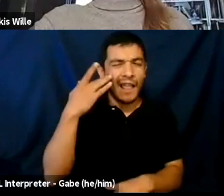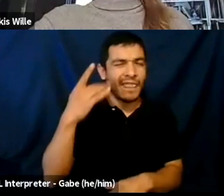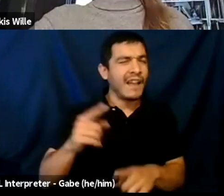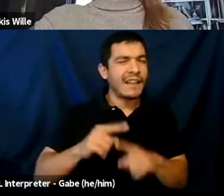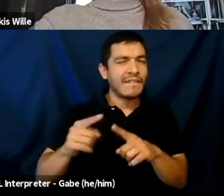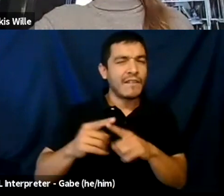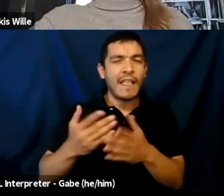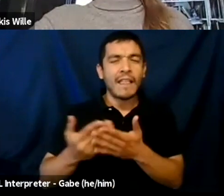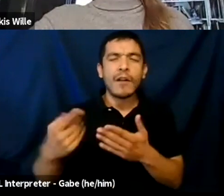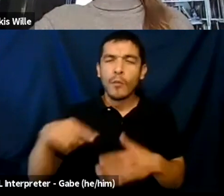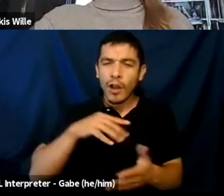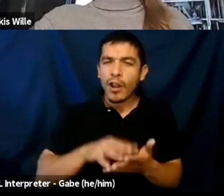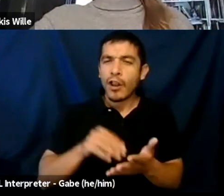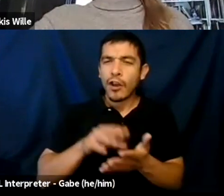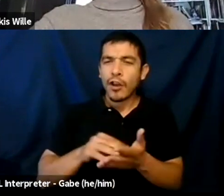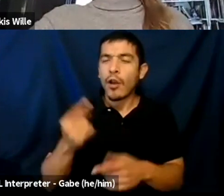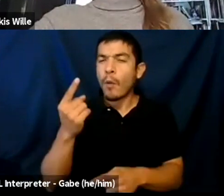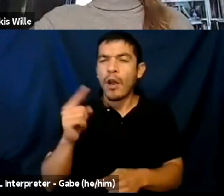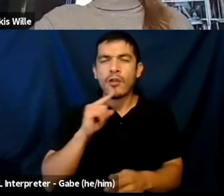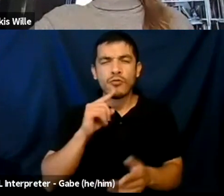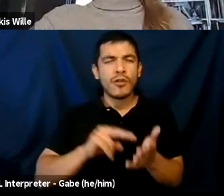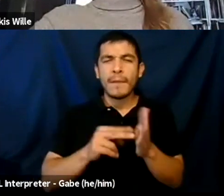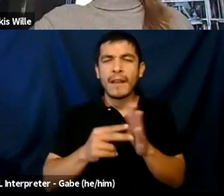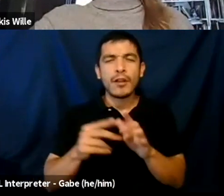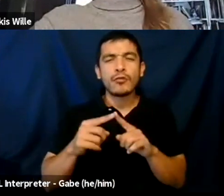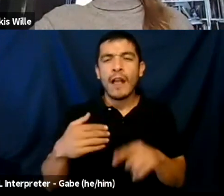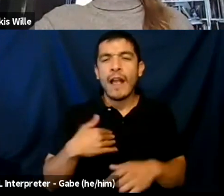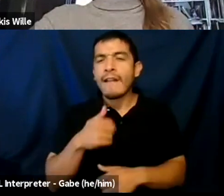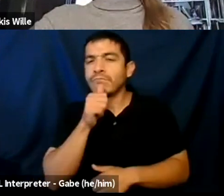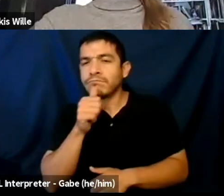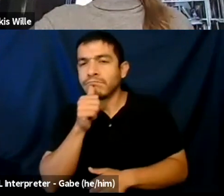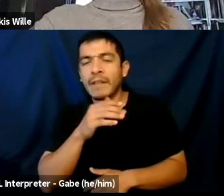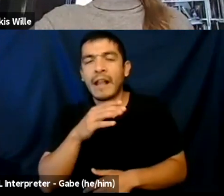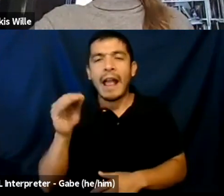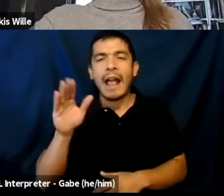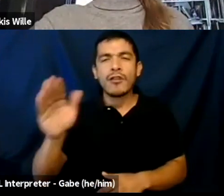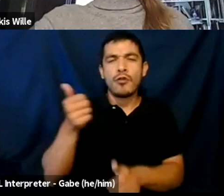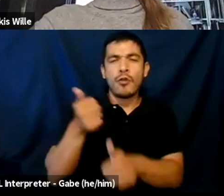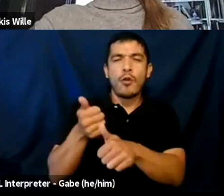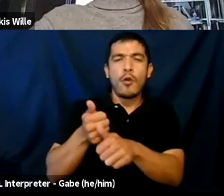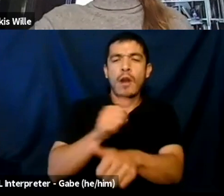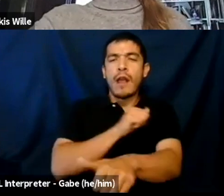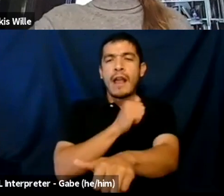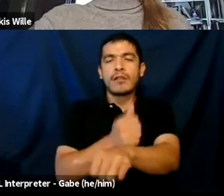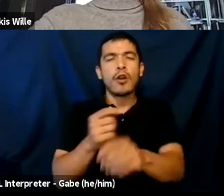One, what does it really mean to have autonomy and agency to be able to give consent in a context